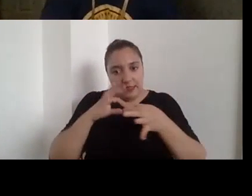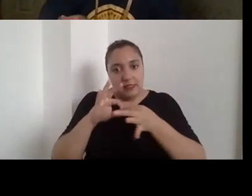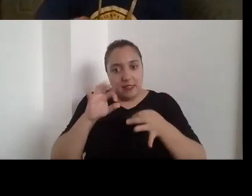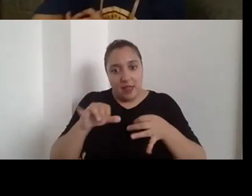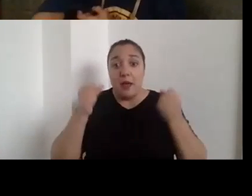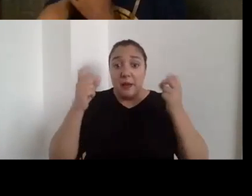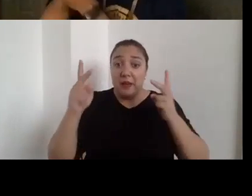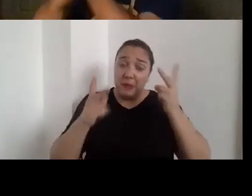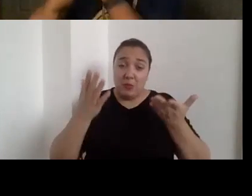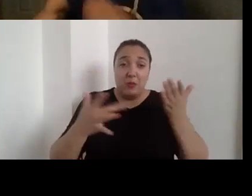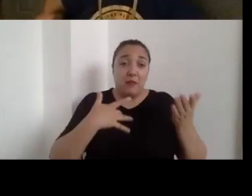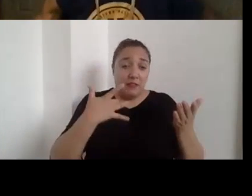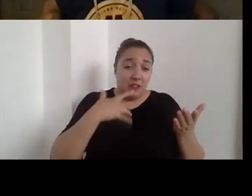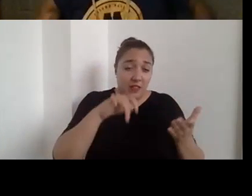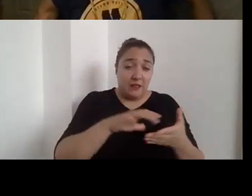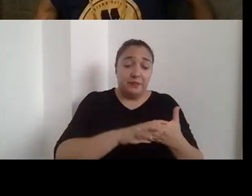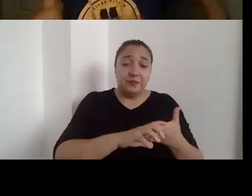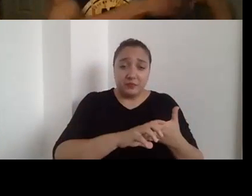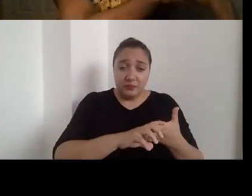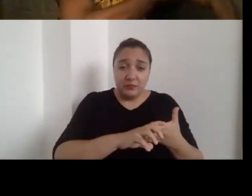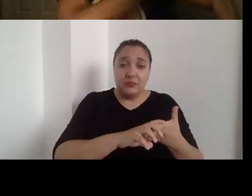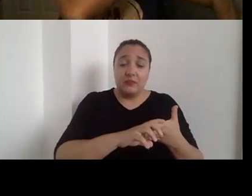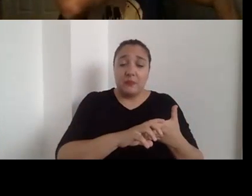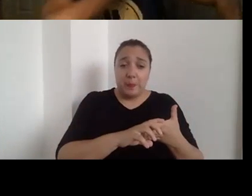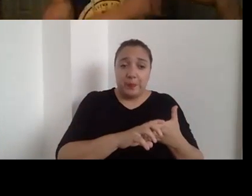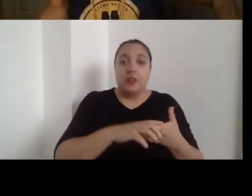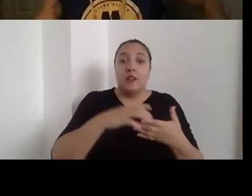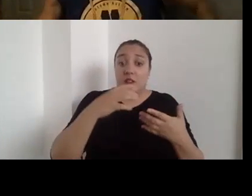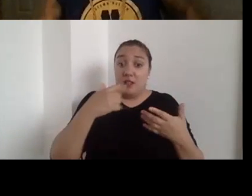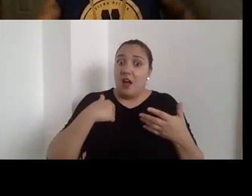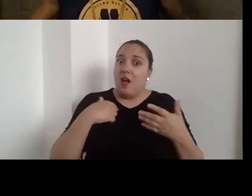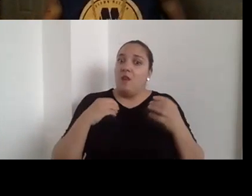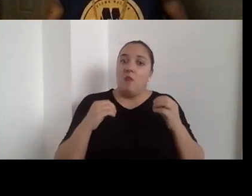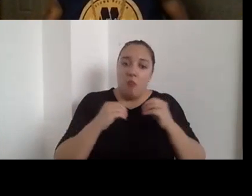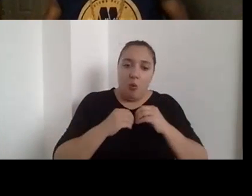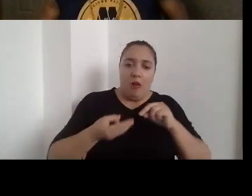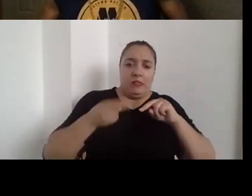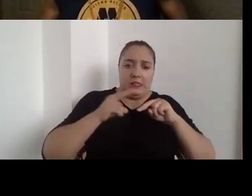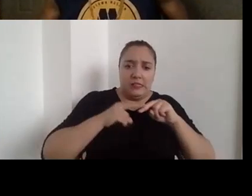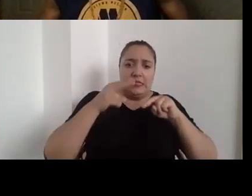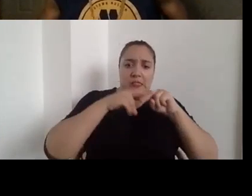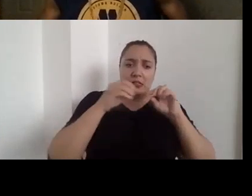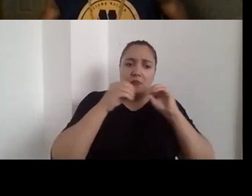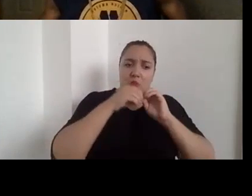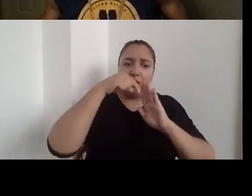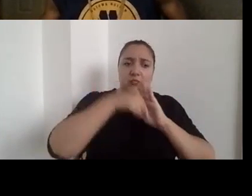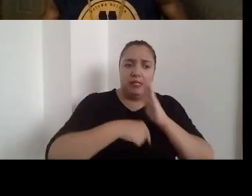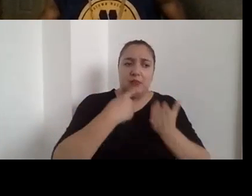like that in the past two months, what am I doing and why am